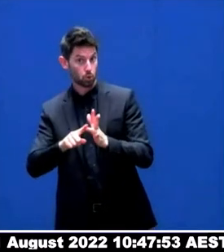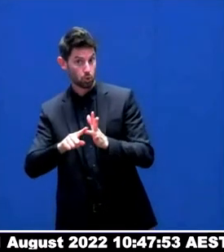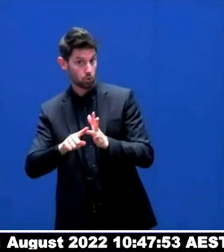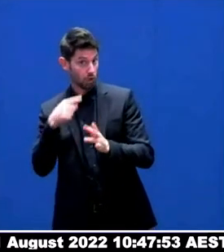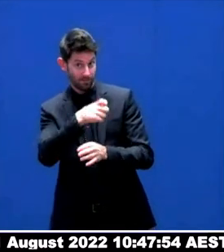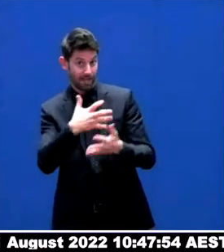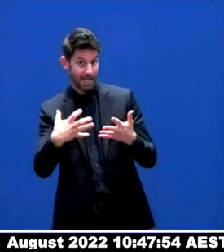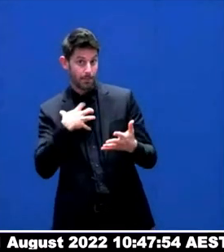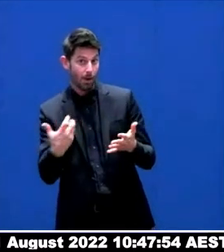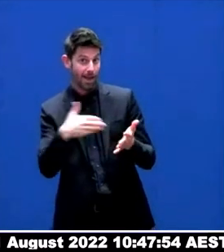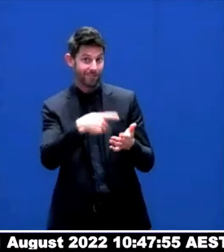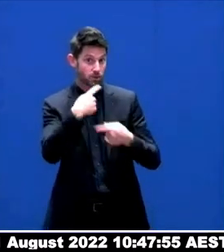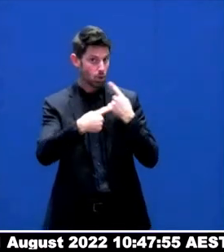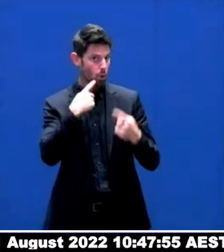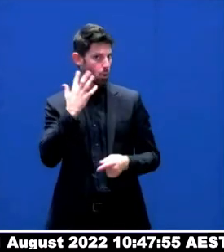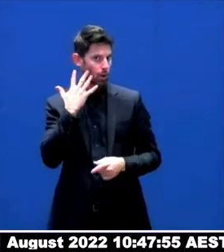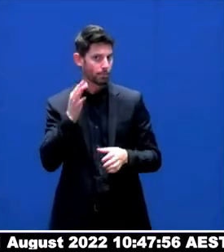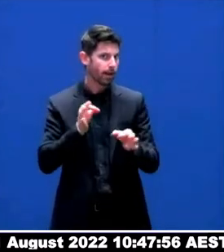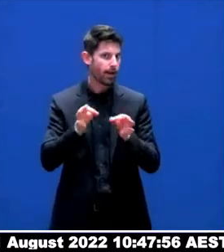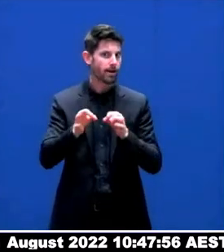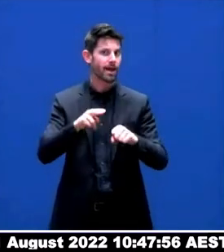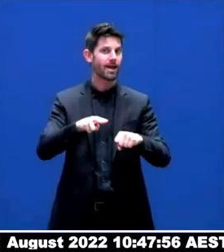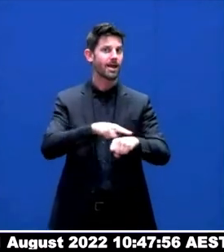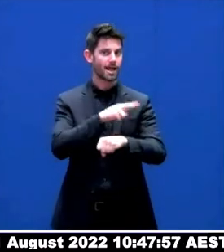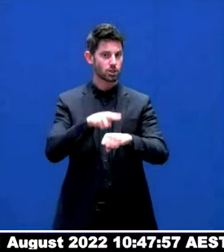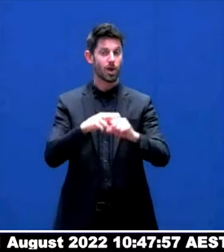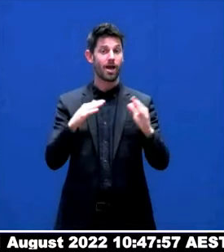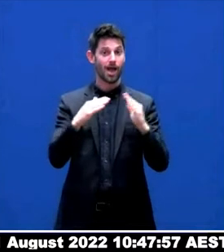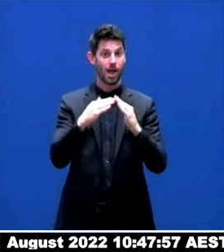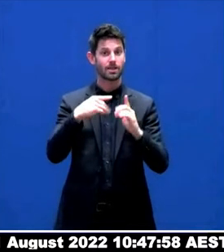us about when a National Housing and Homelessness Plan might be developed?